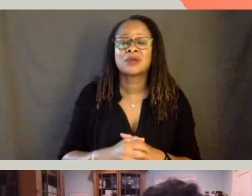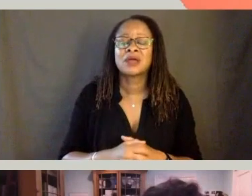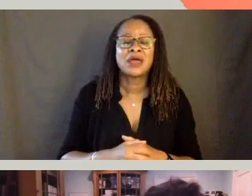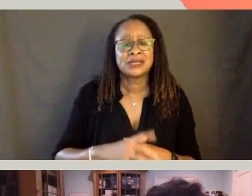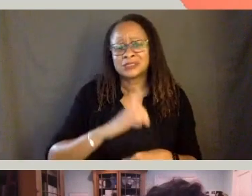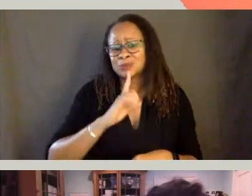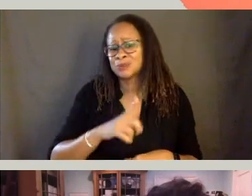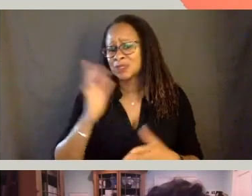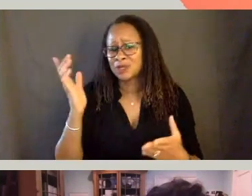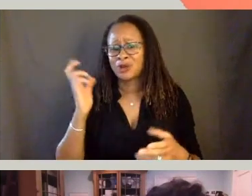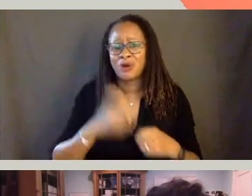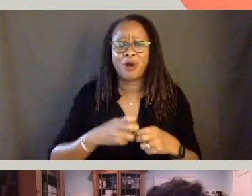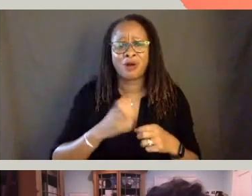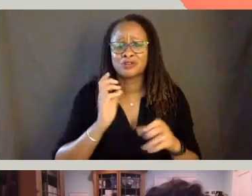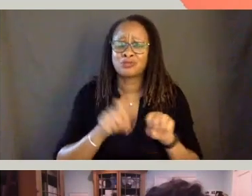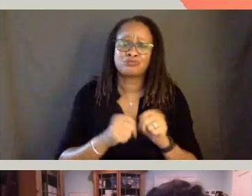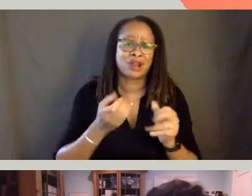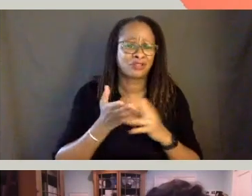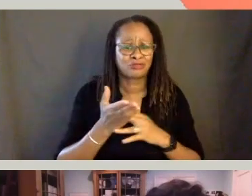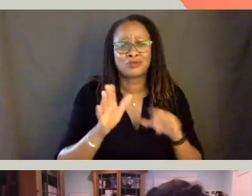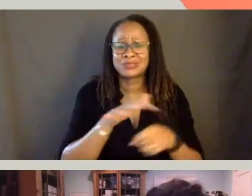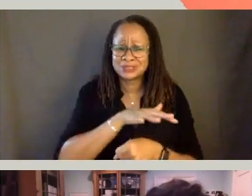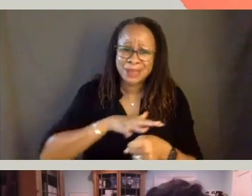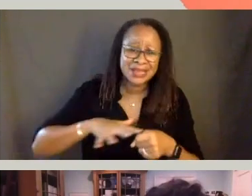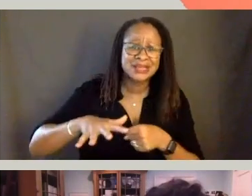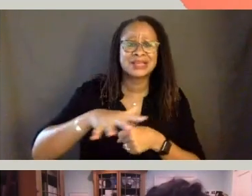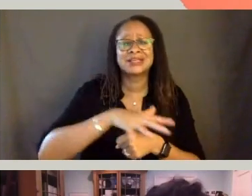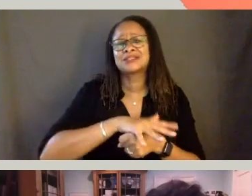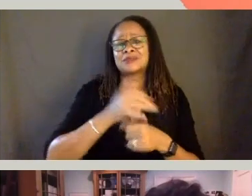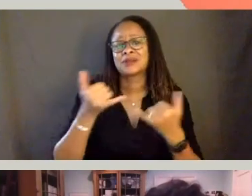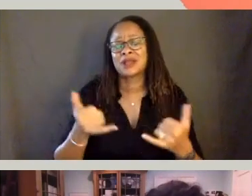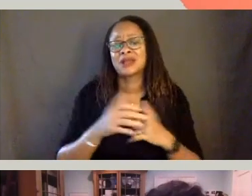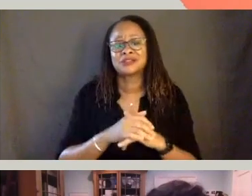to break through space right now, right? To capture .